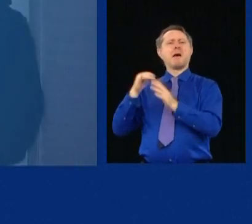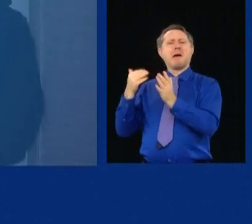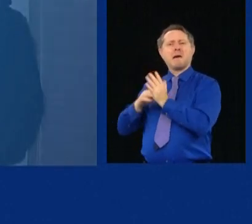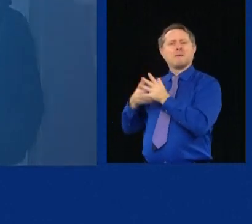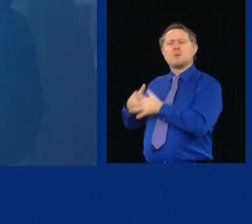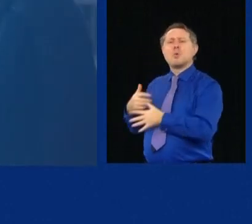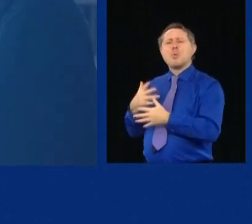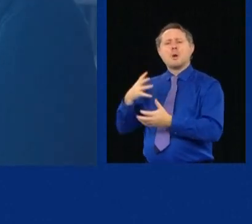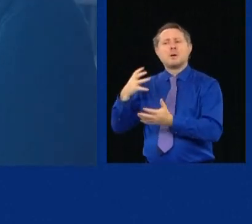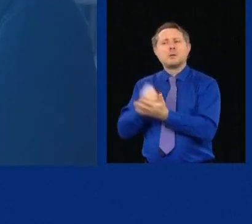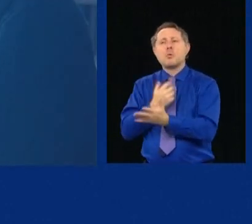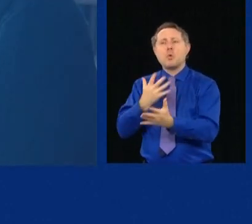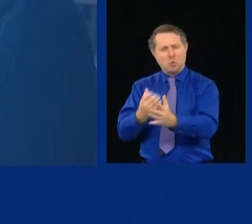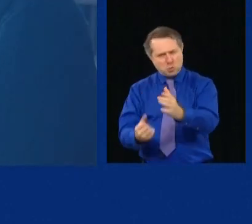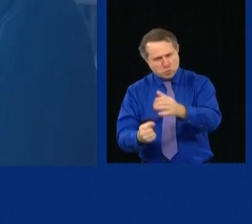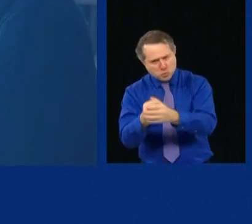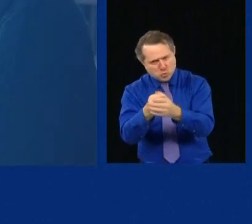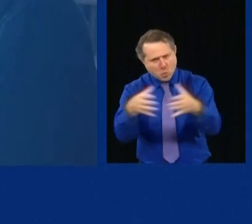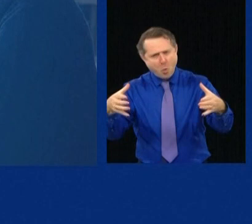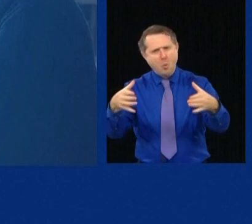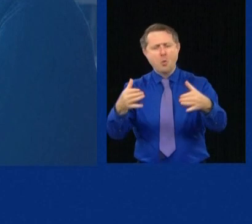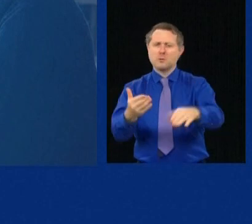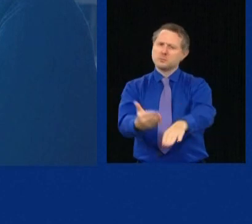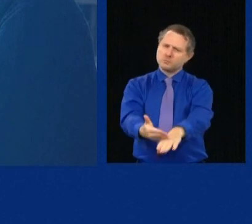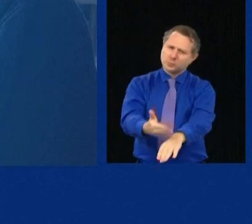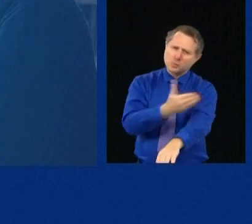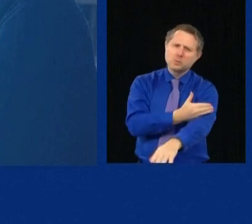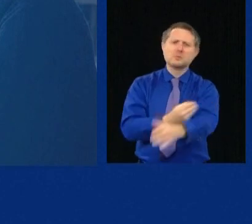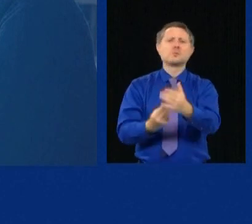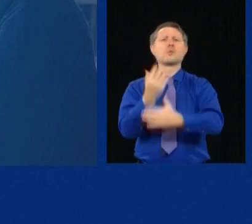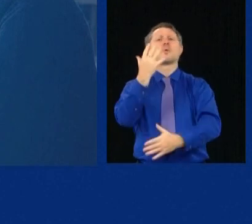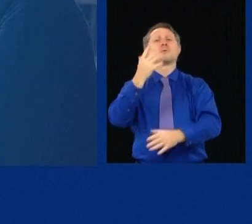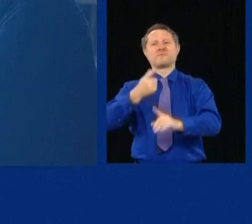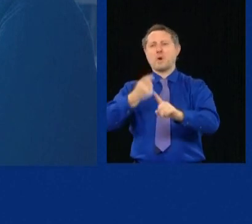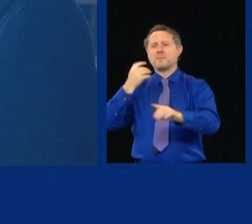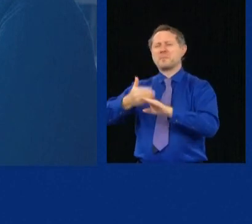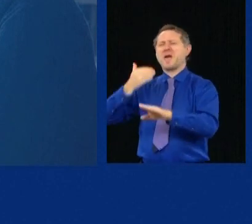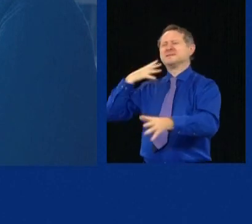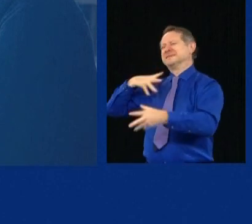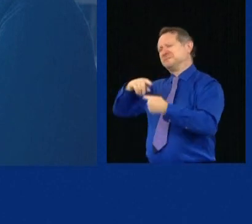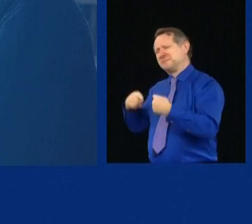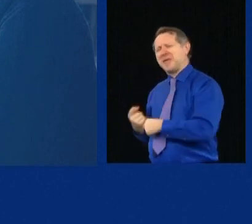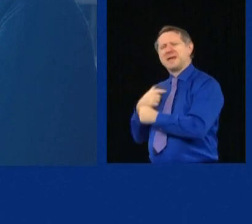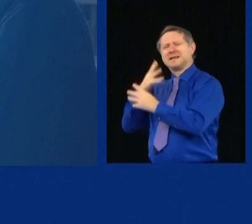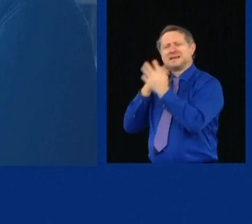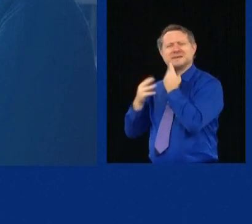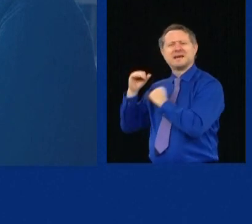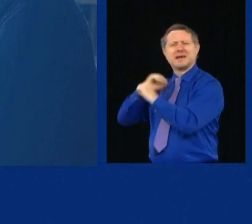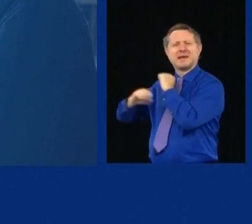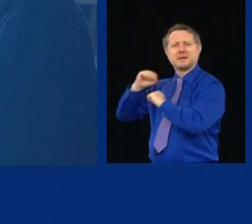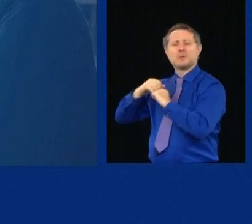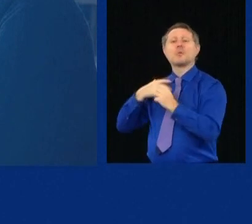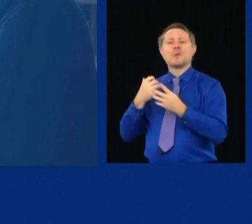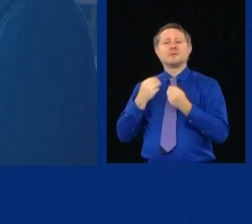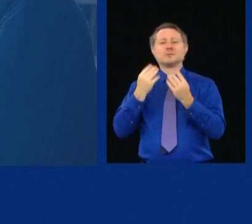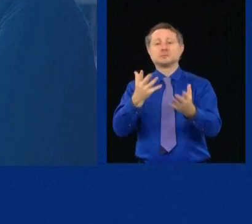TO WHERE WE WERE, LET'S USE THIS AS A MOMENT TO GROW AND TO GET BETTER.